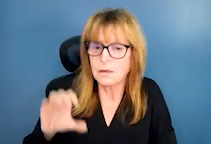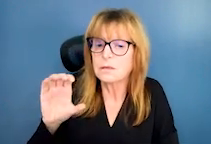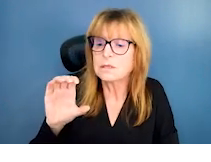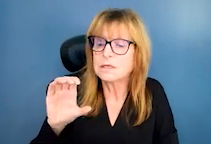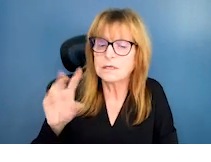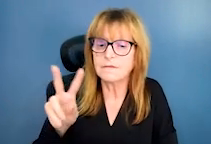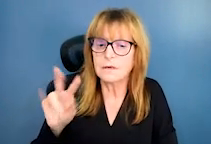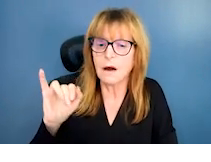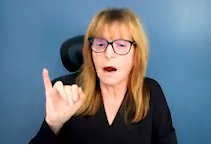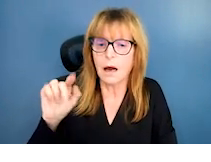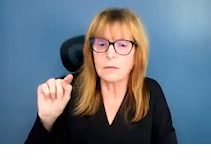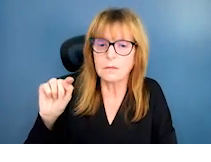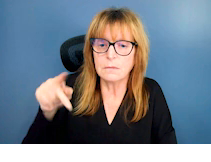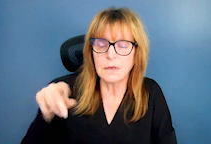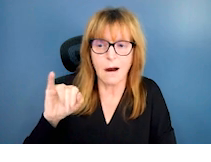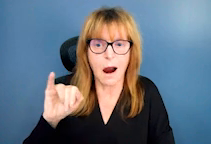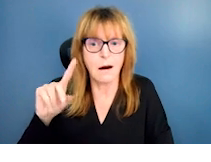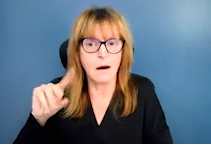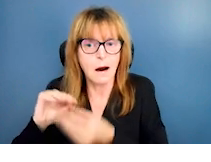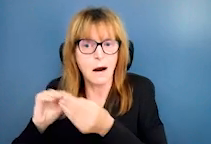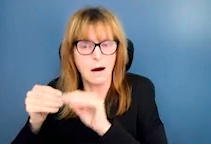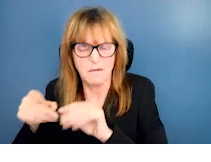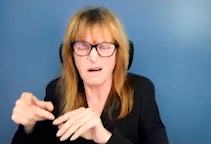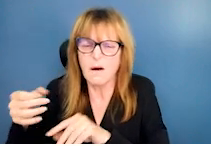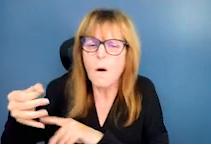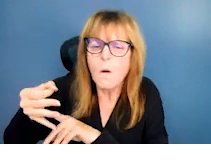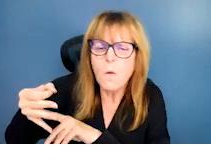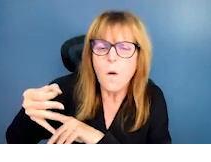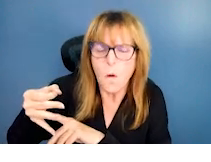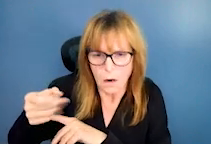counter for the number of returns filed by your organization’s volunteers.